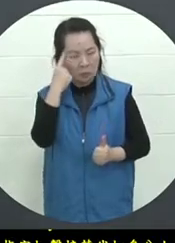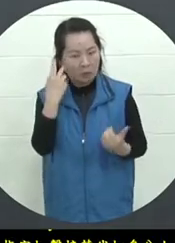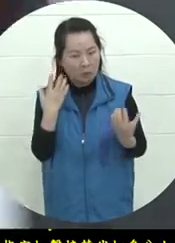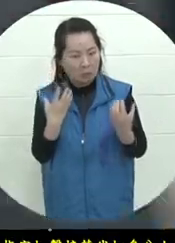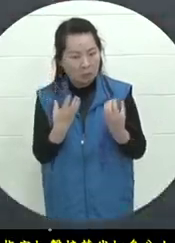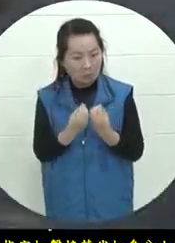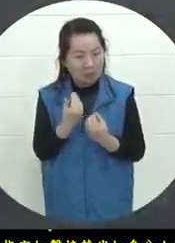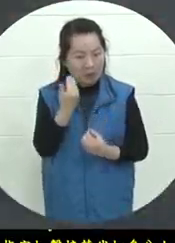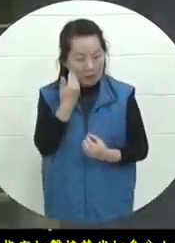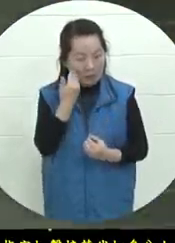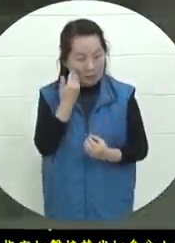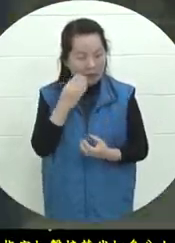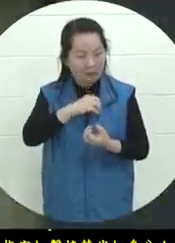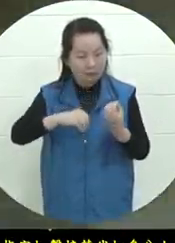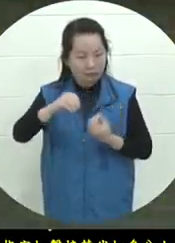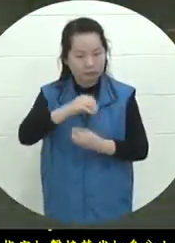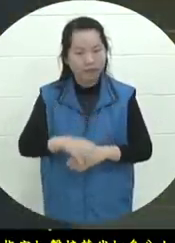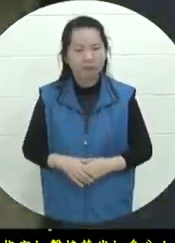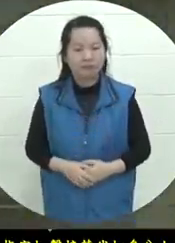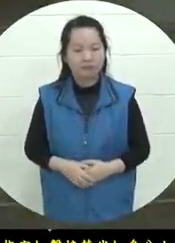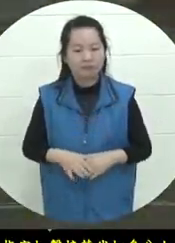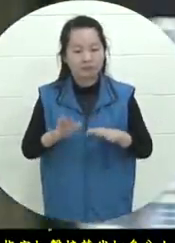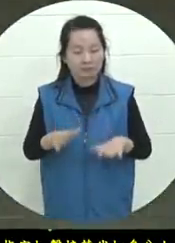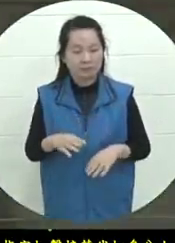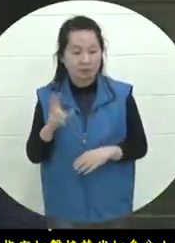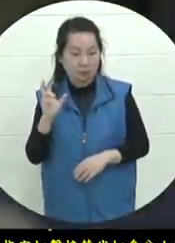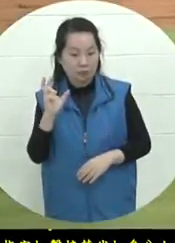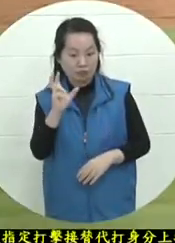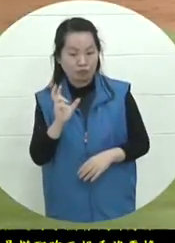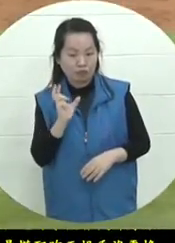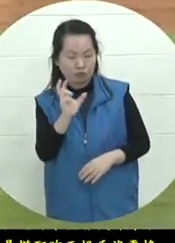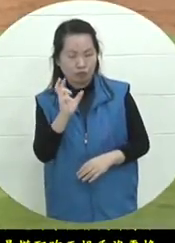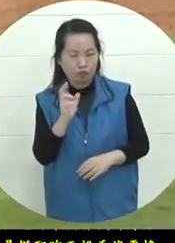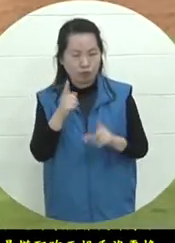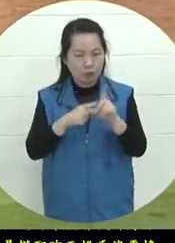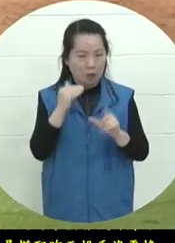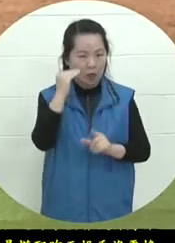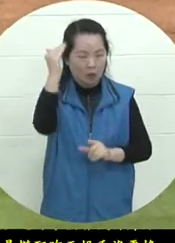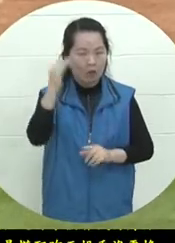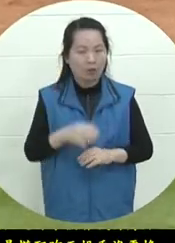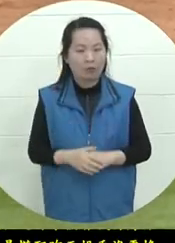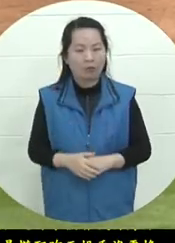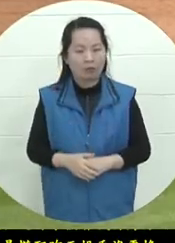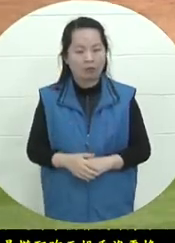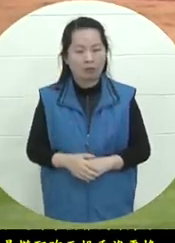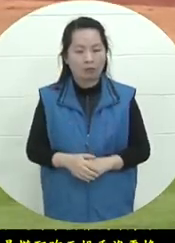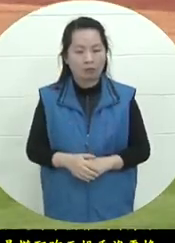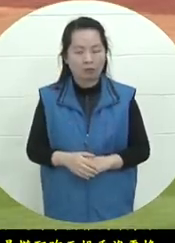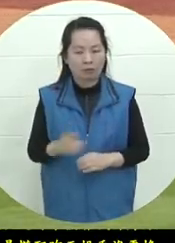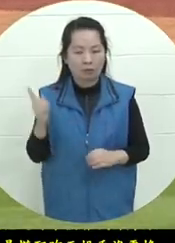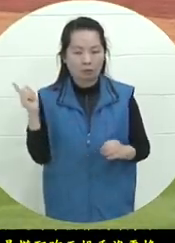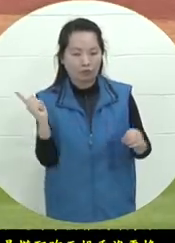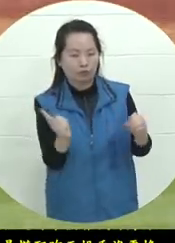However, at this time, facing the pitcher, the ball was thrown at a high angle and I couldn't grasp the ball with a half-swing and two outs.